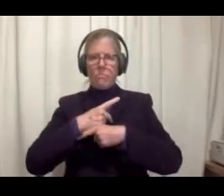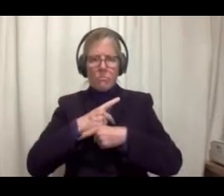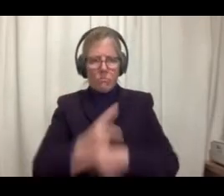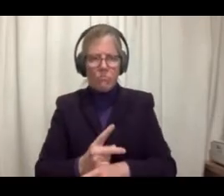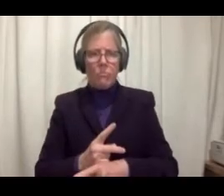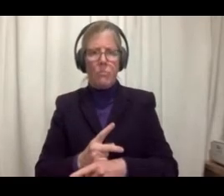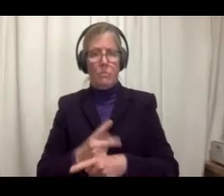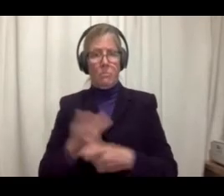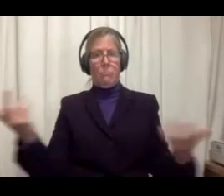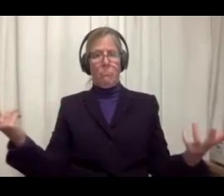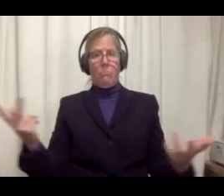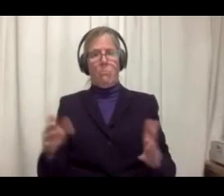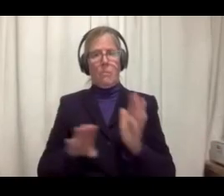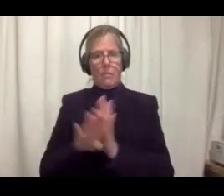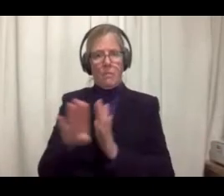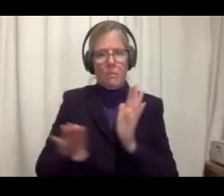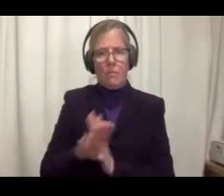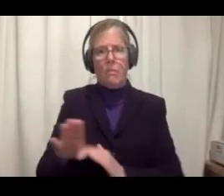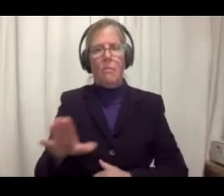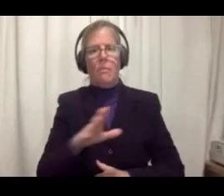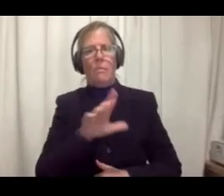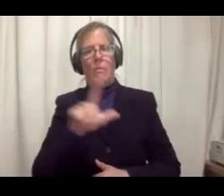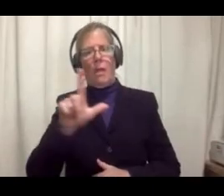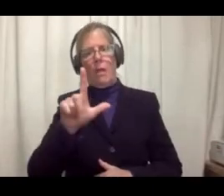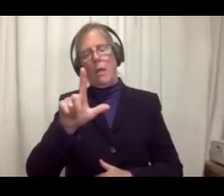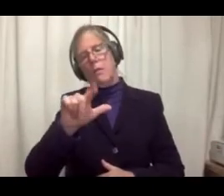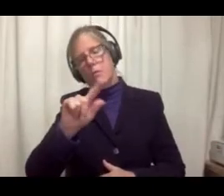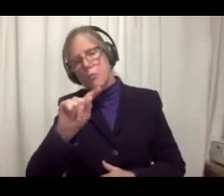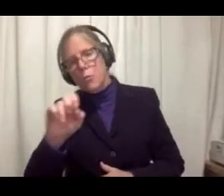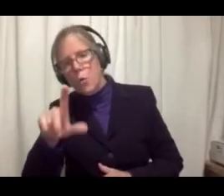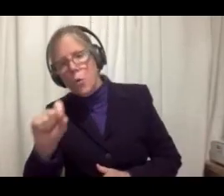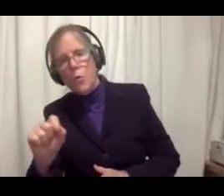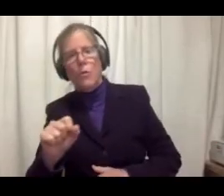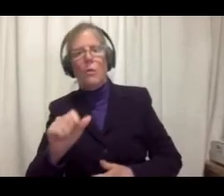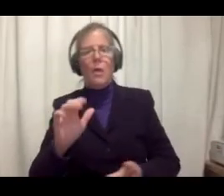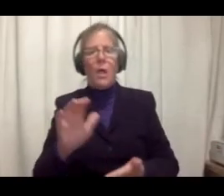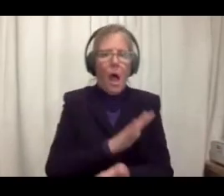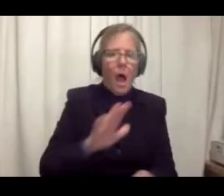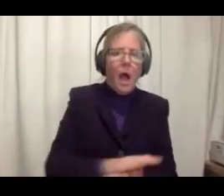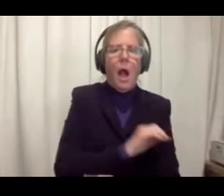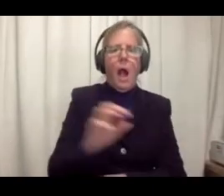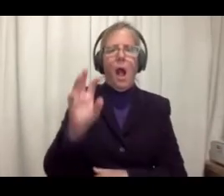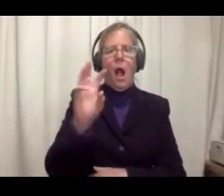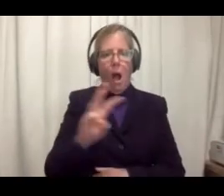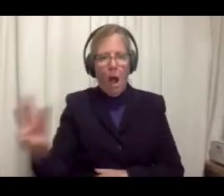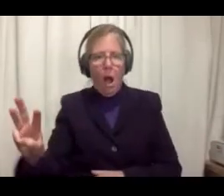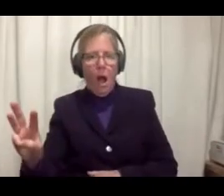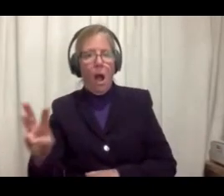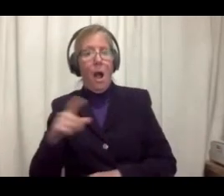accessible, they won’t have nearly the impact they could. That’s where the NCRTM comes in.